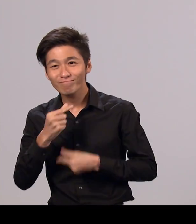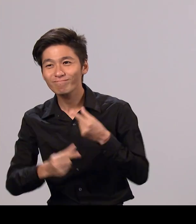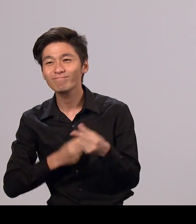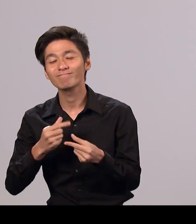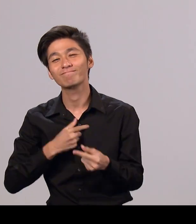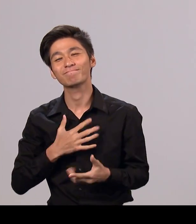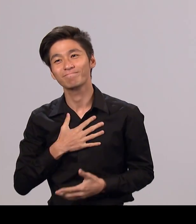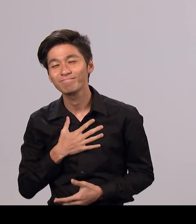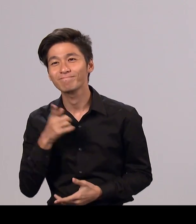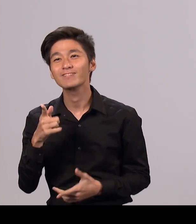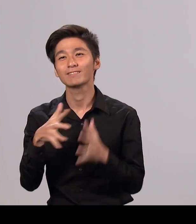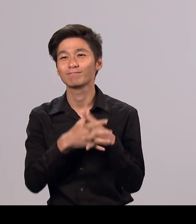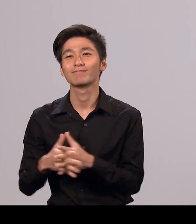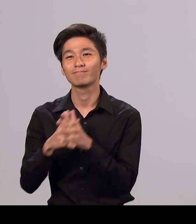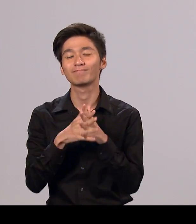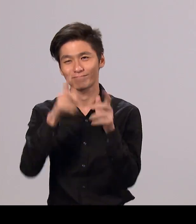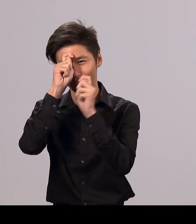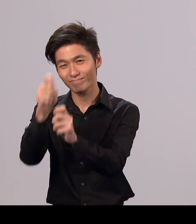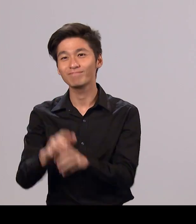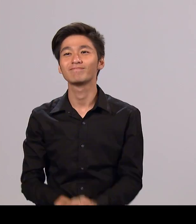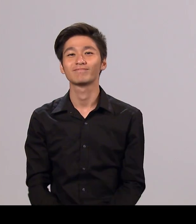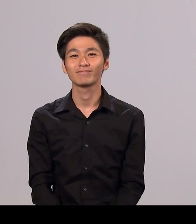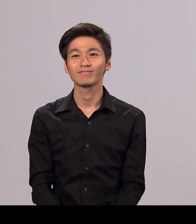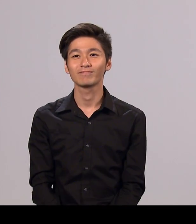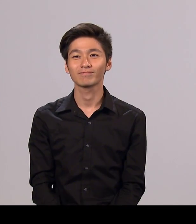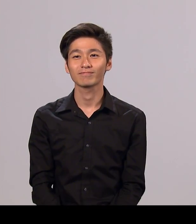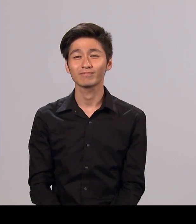My visit was also a signal that the US values its friends and partners.